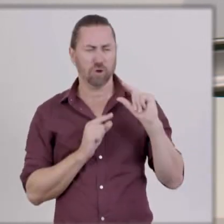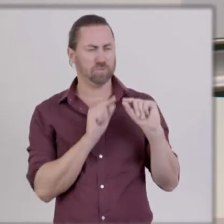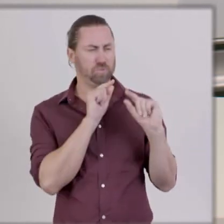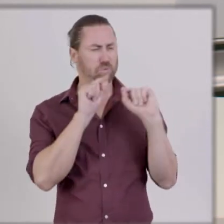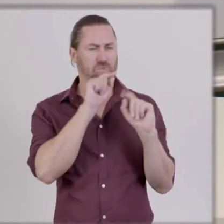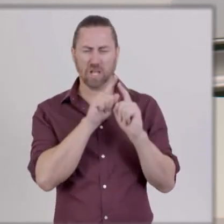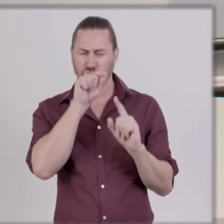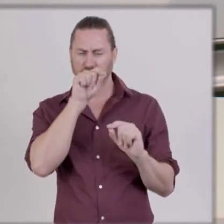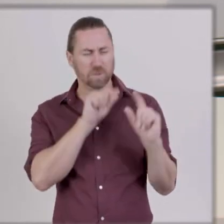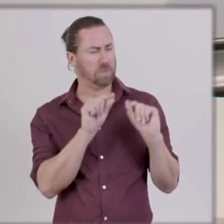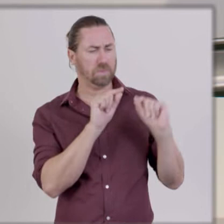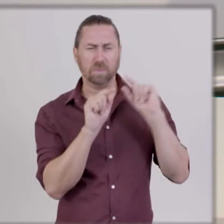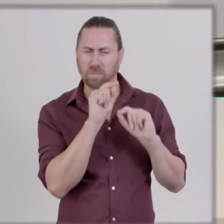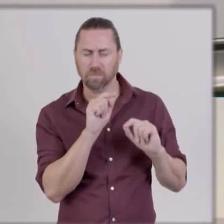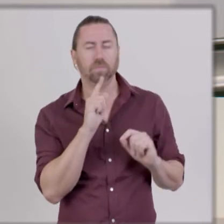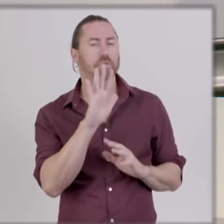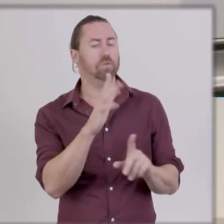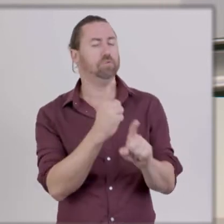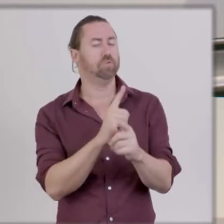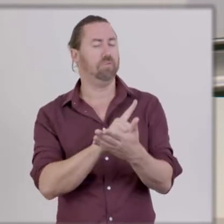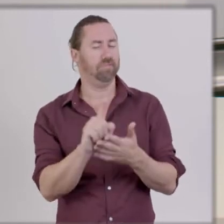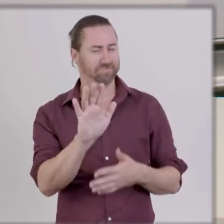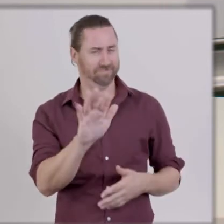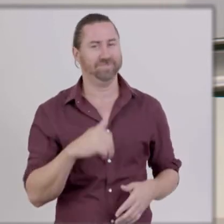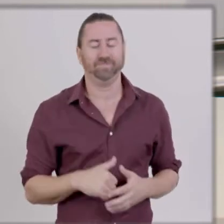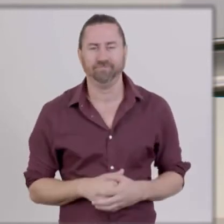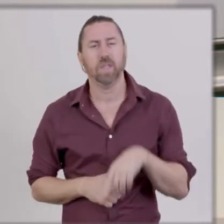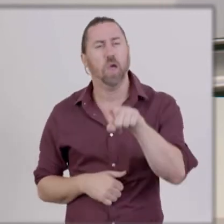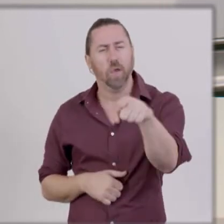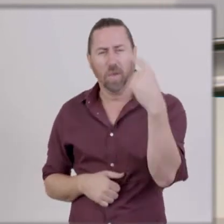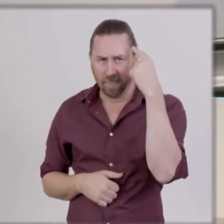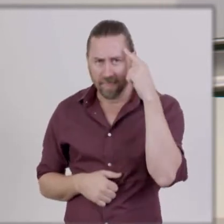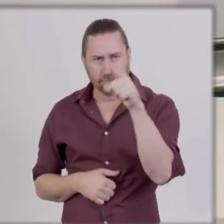We will come back to this later on. Take a moment to think of how you've grown up,